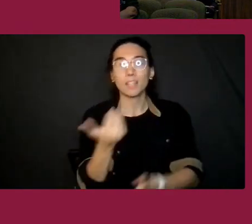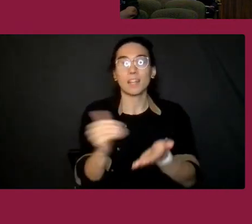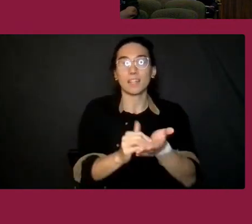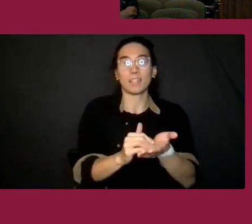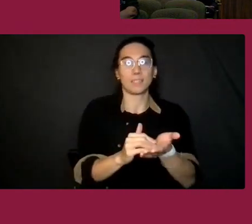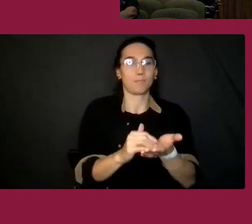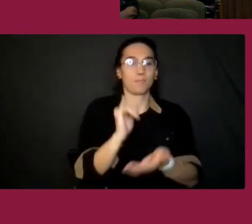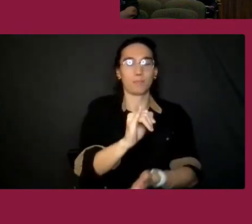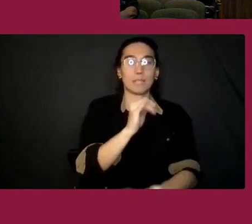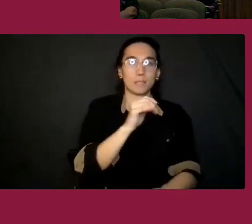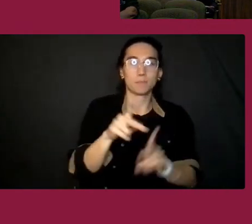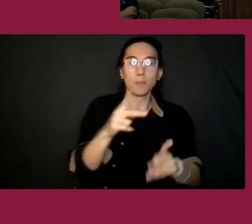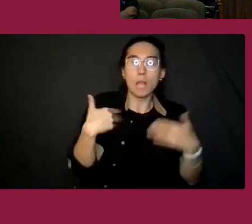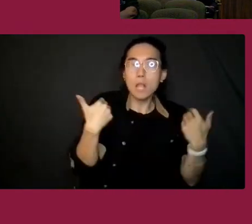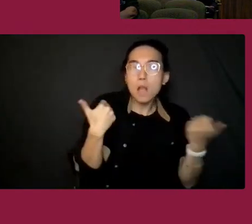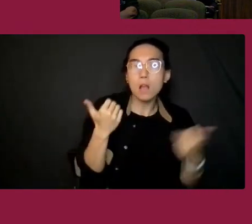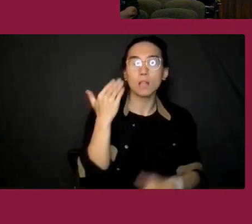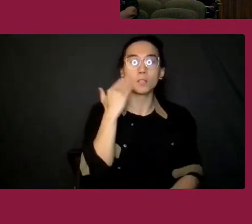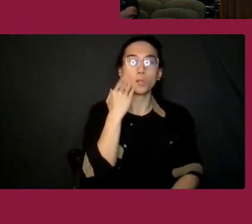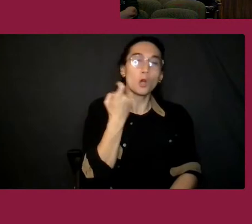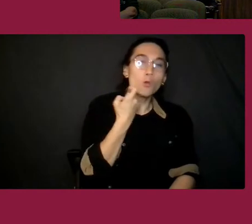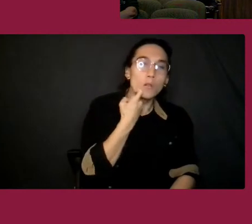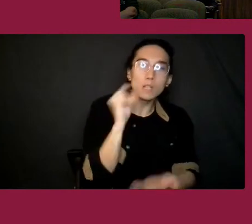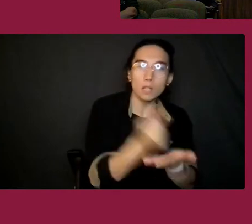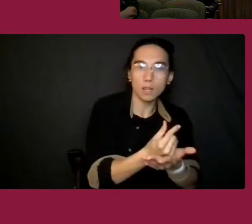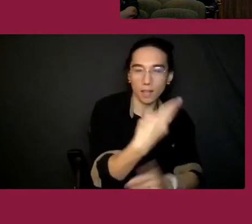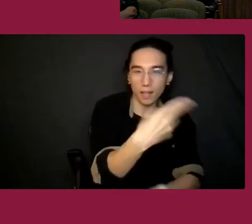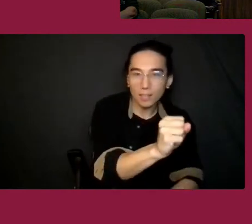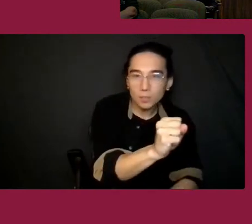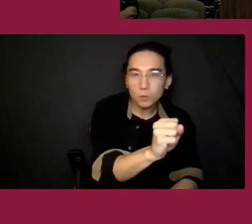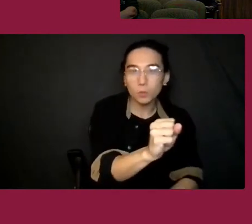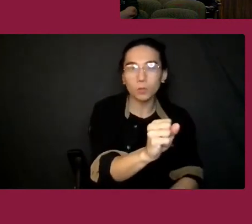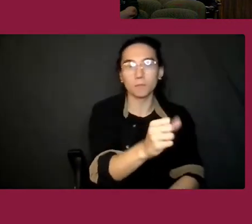kind of 23 or something like that, not these older